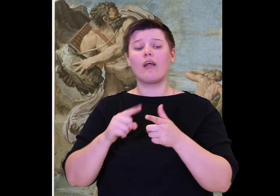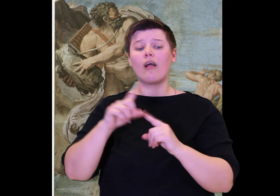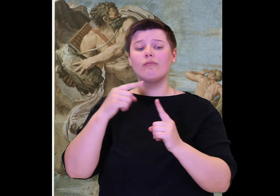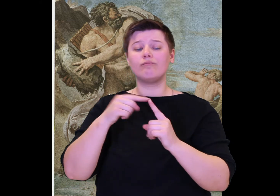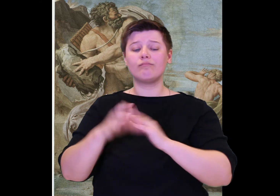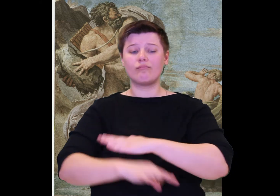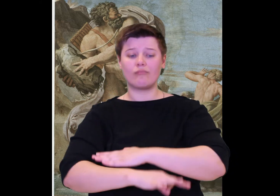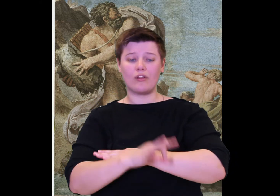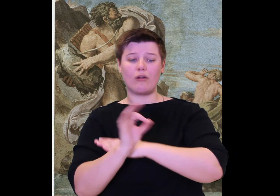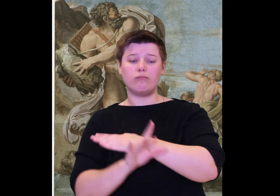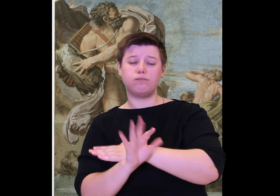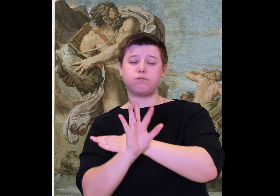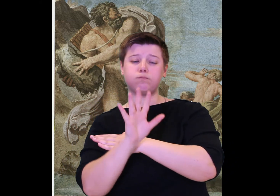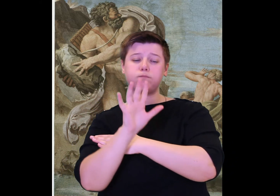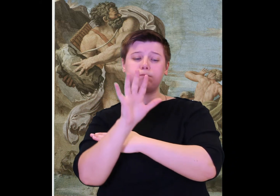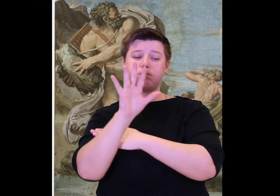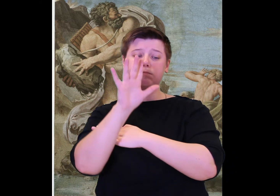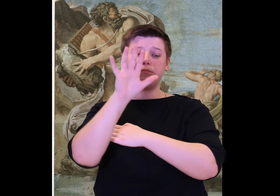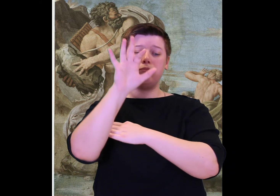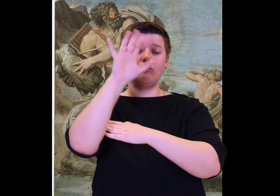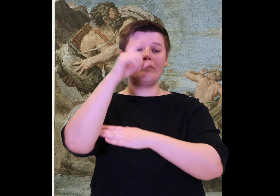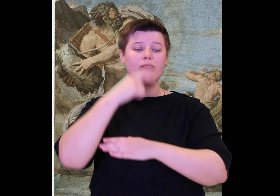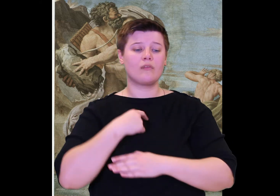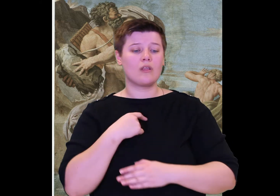got equal portions.